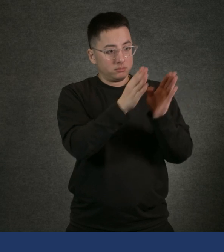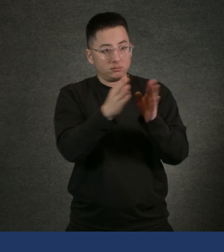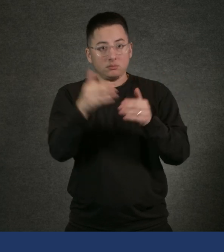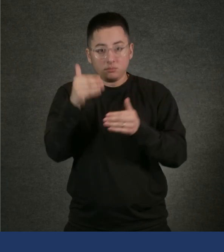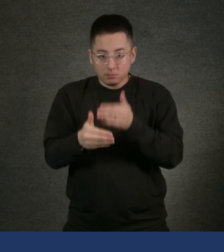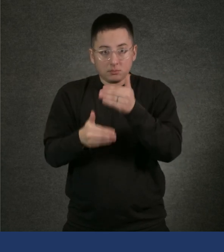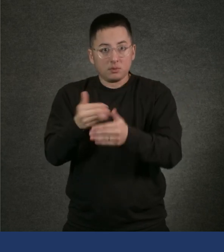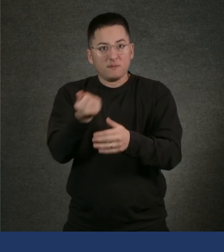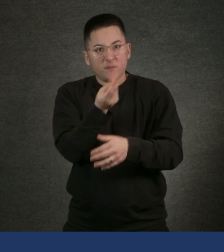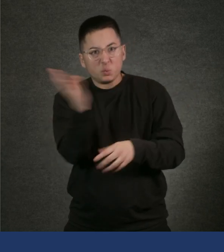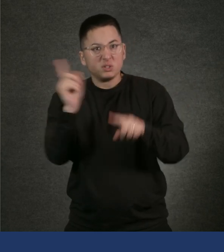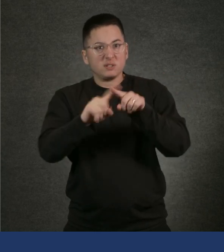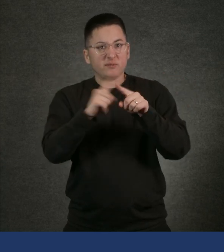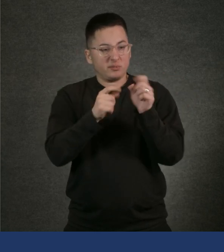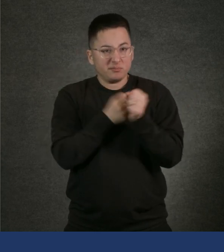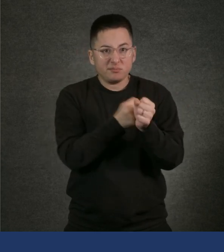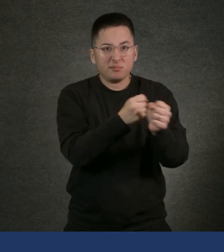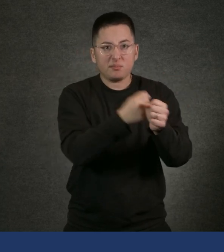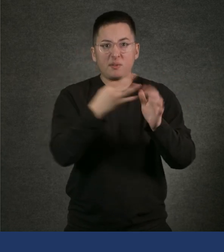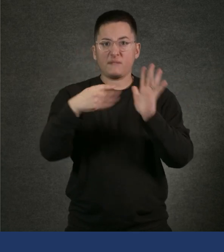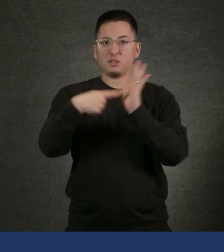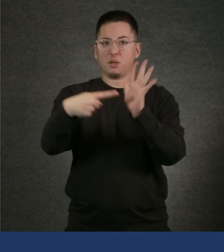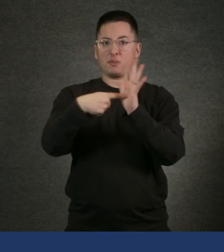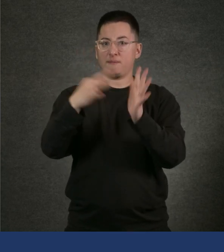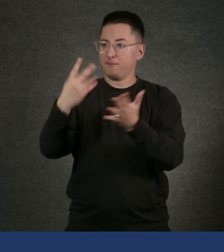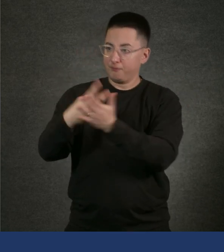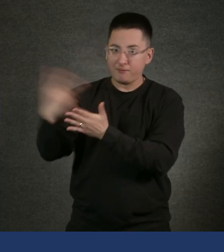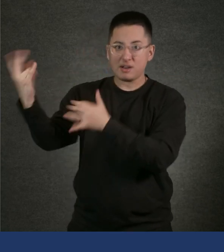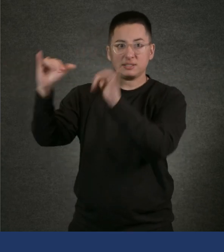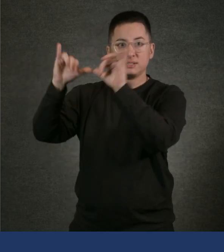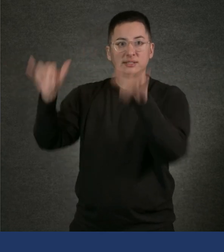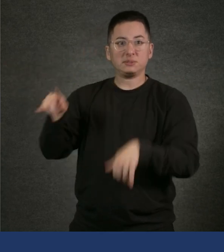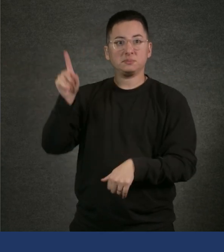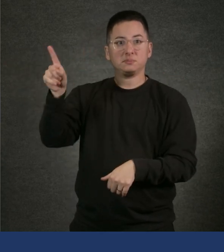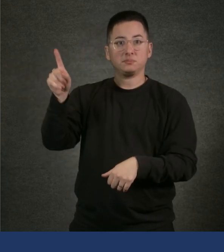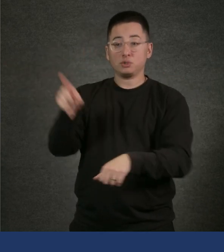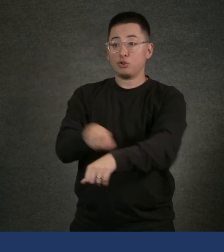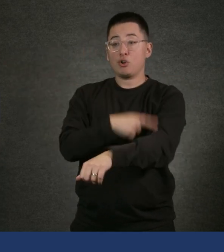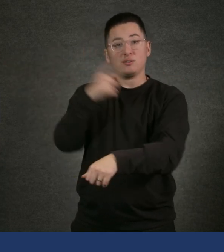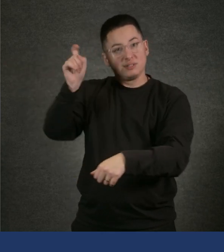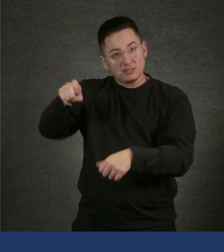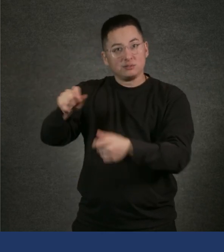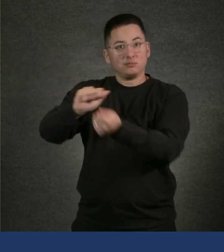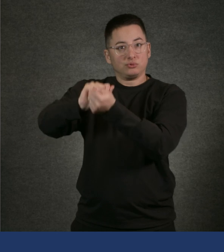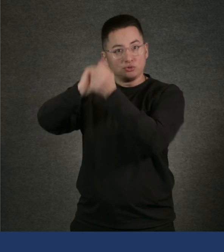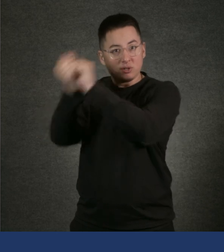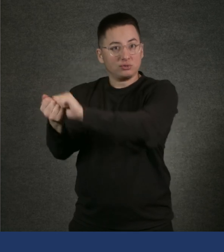I have a long list of neglect and abuse examples from other Minnesotans.